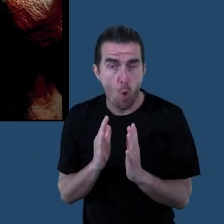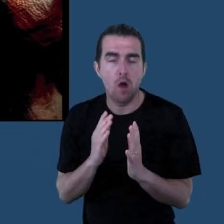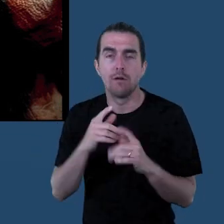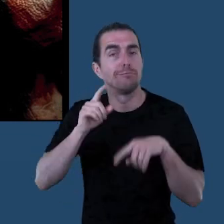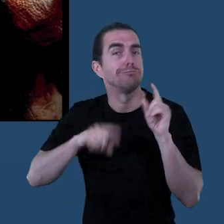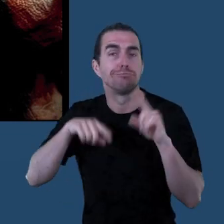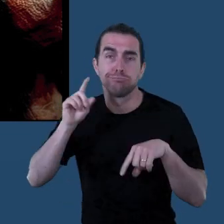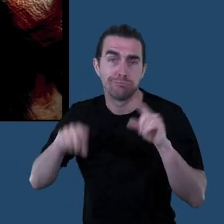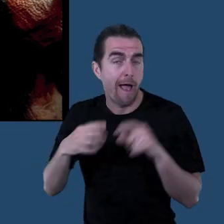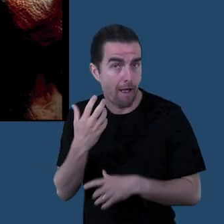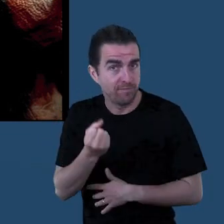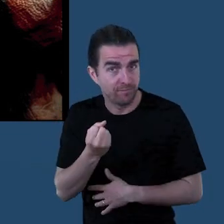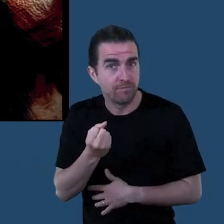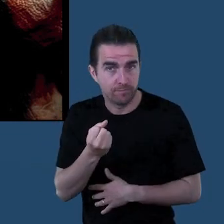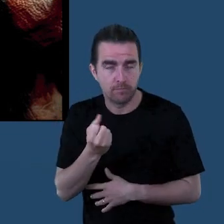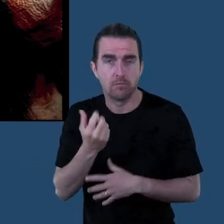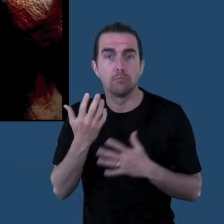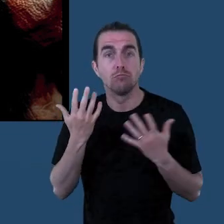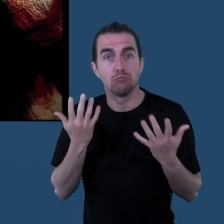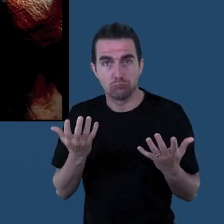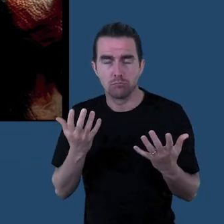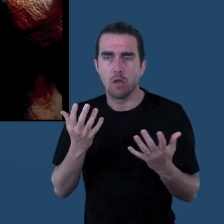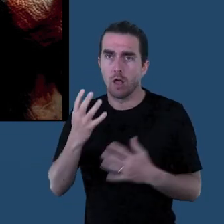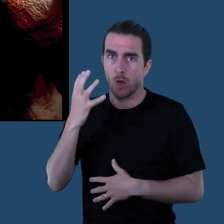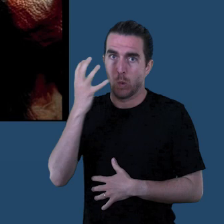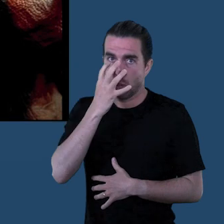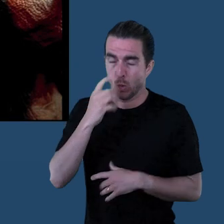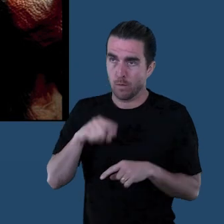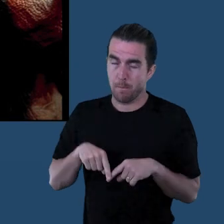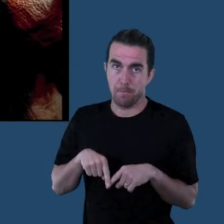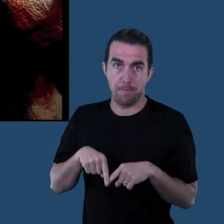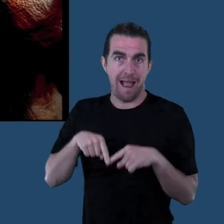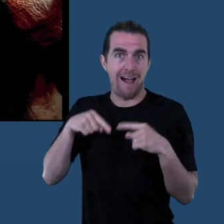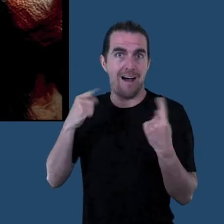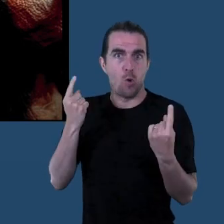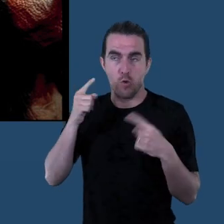There's also that variety, they're extremely diverse.